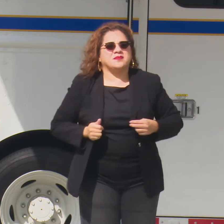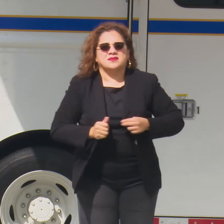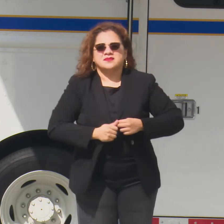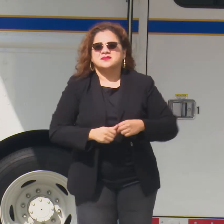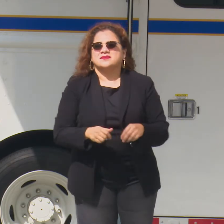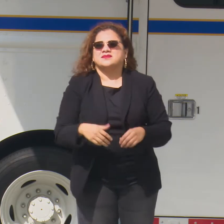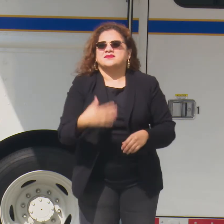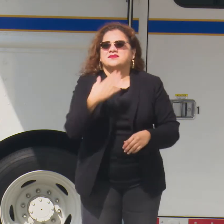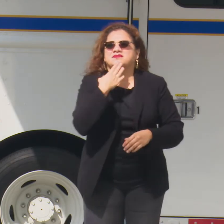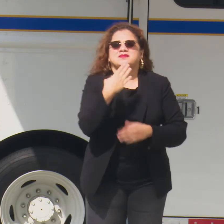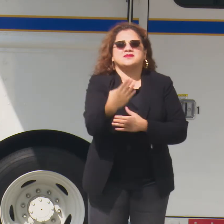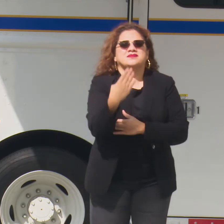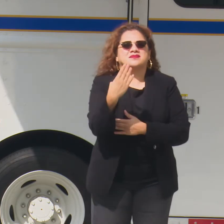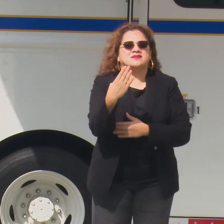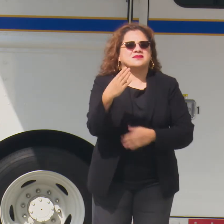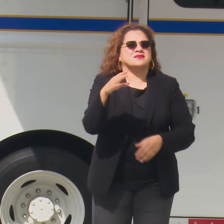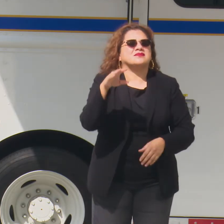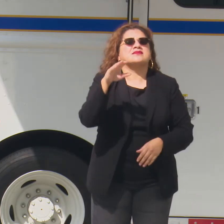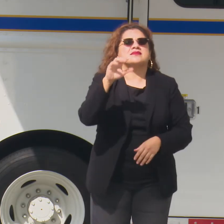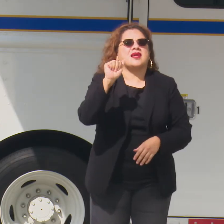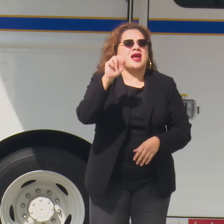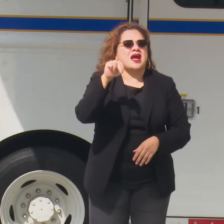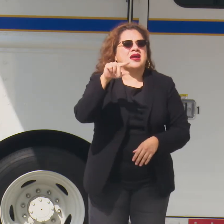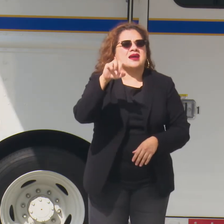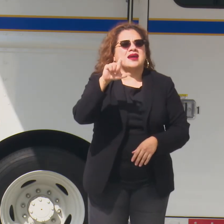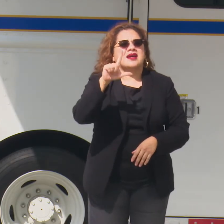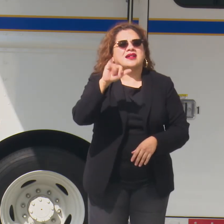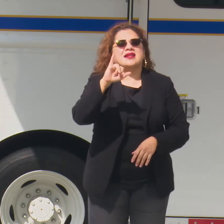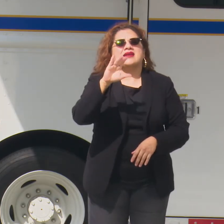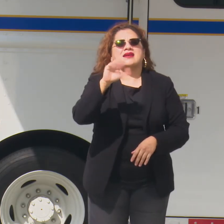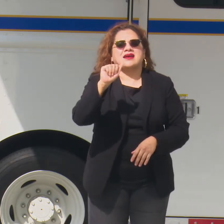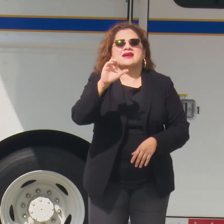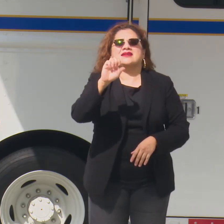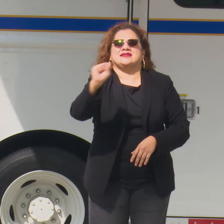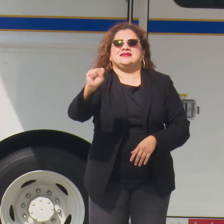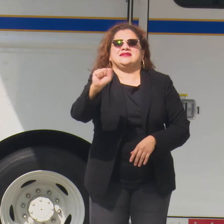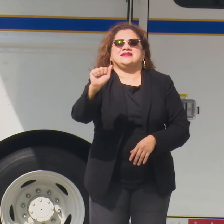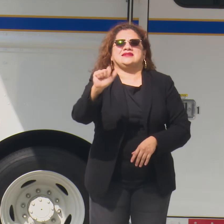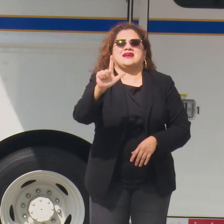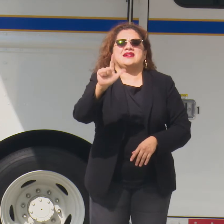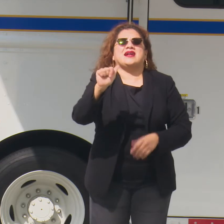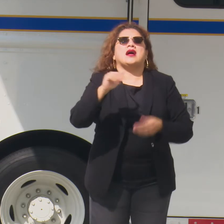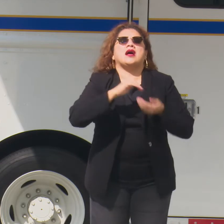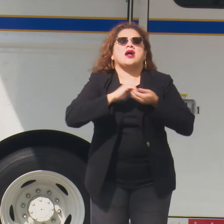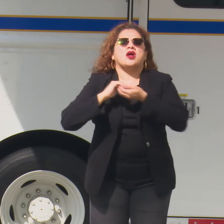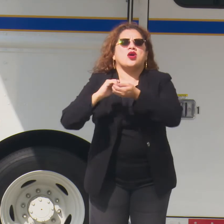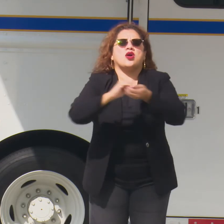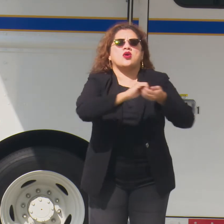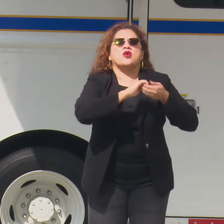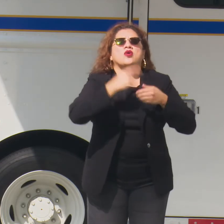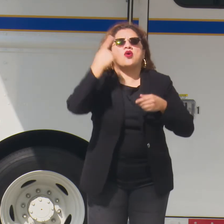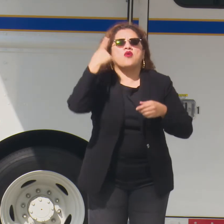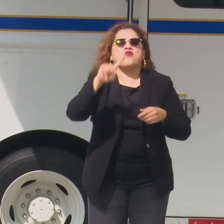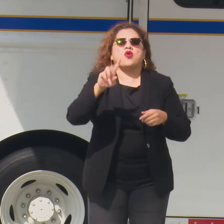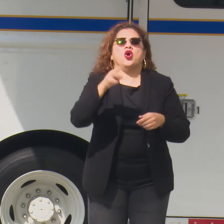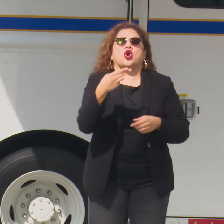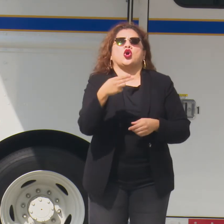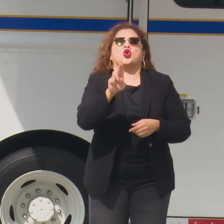Good morning. My name is Angelica Salas. I'm the executive director of Chirla, the coalition for humane immigrant rights. Chirla is a statewide mass membership